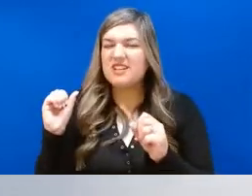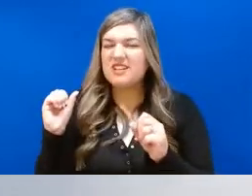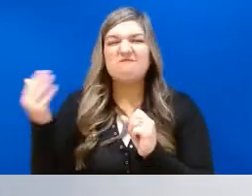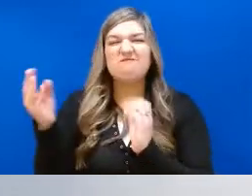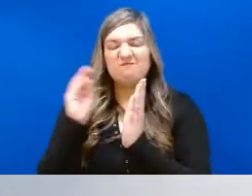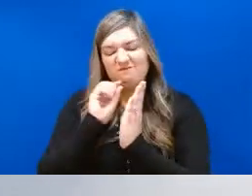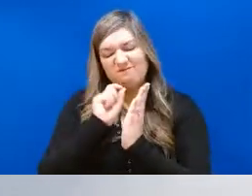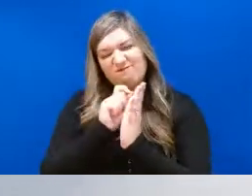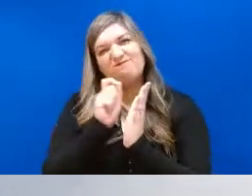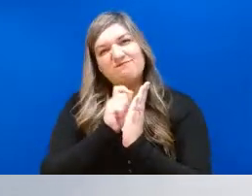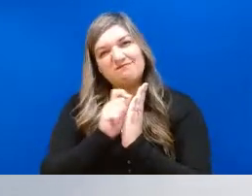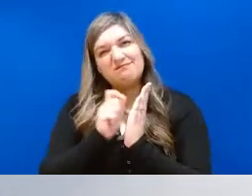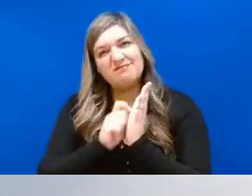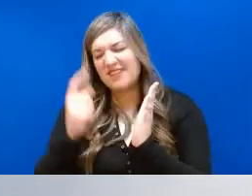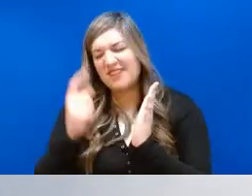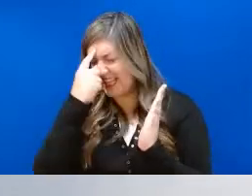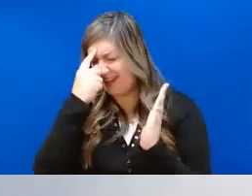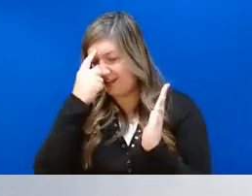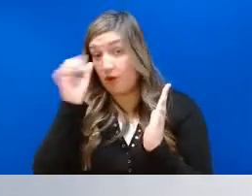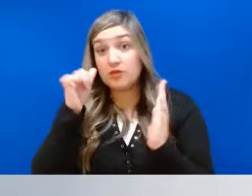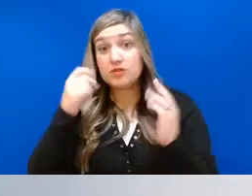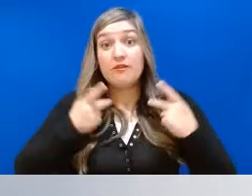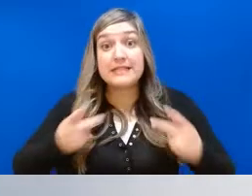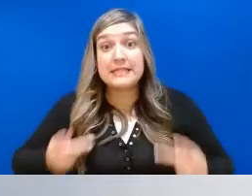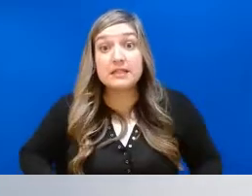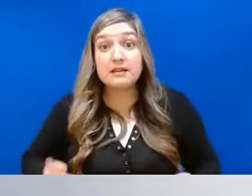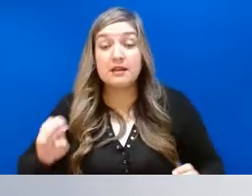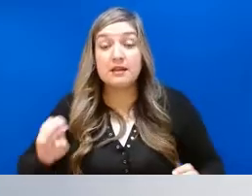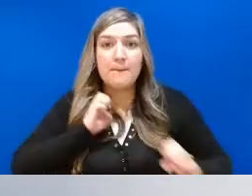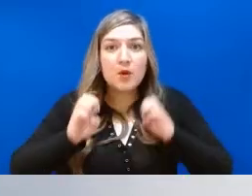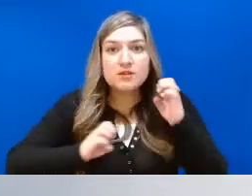Think about it. Physically, emotionally and cognitively.